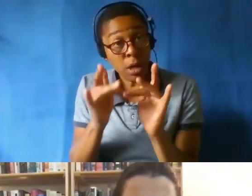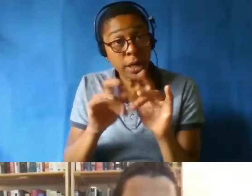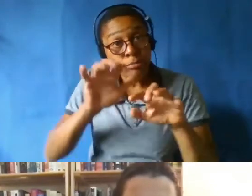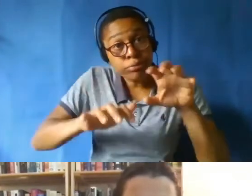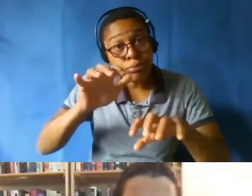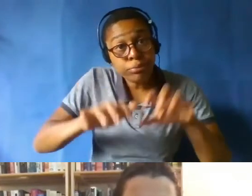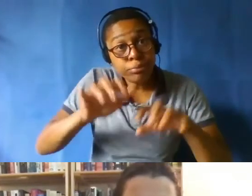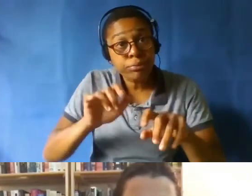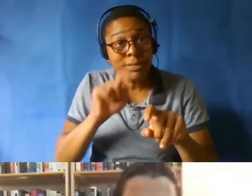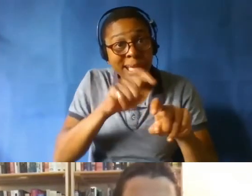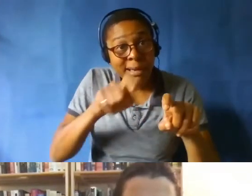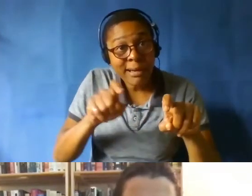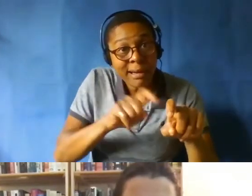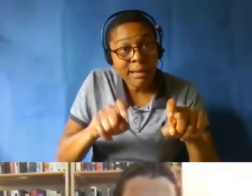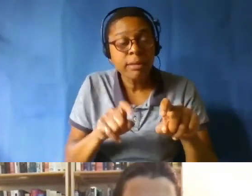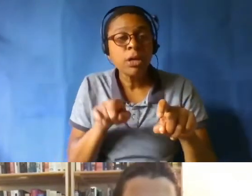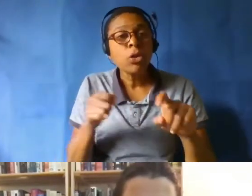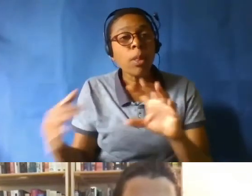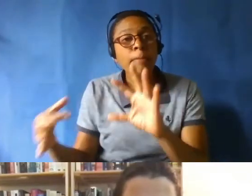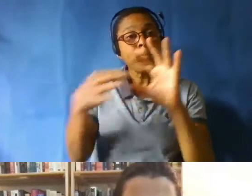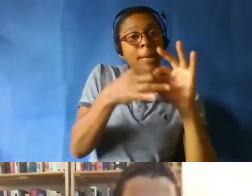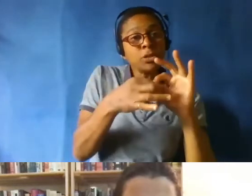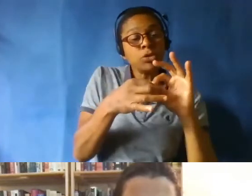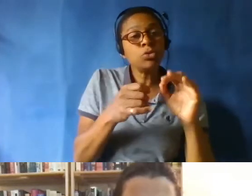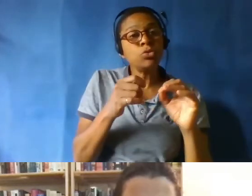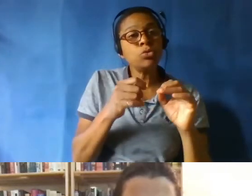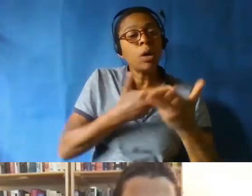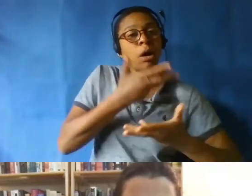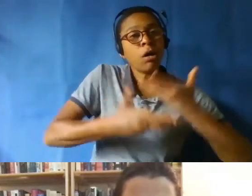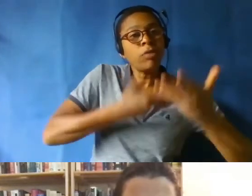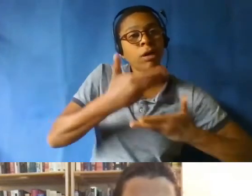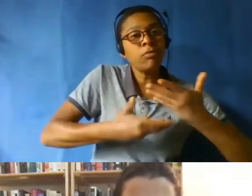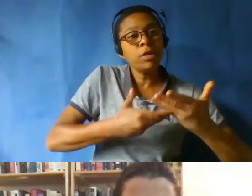matches you up to a recovering narrative that is similar to your own experience